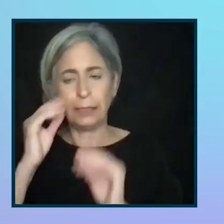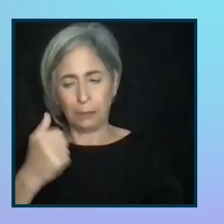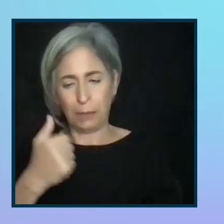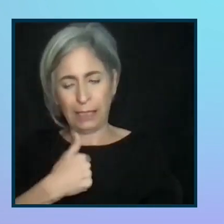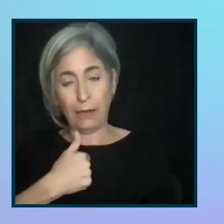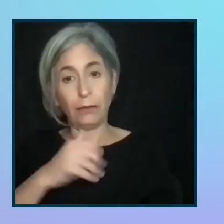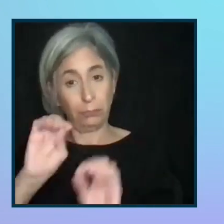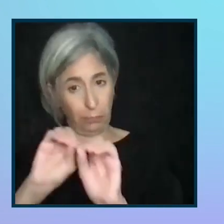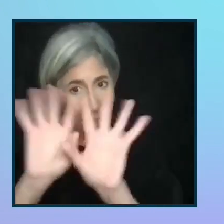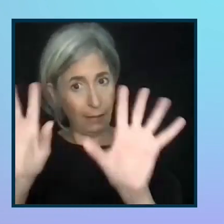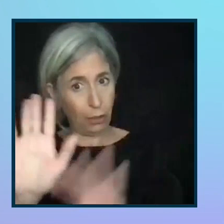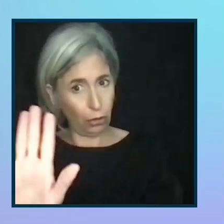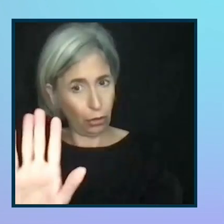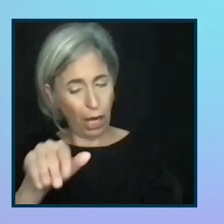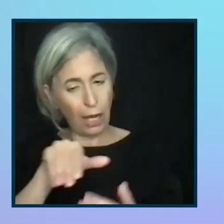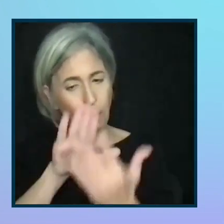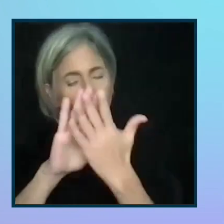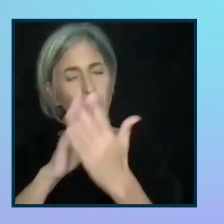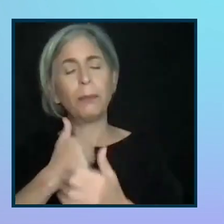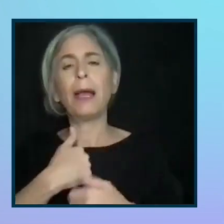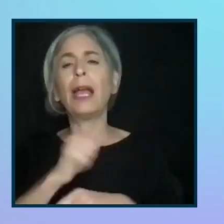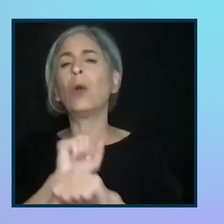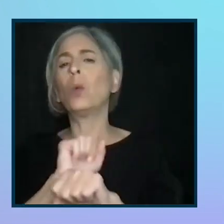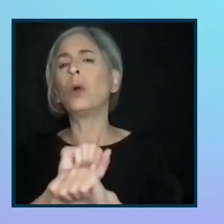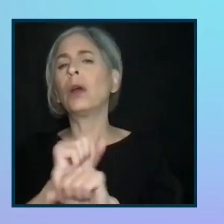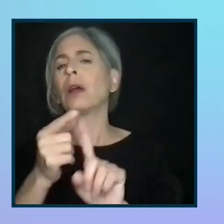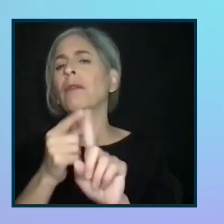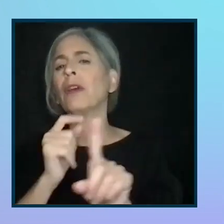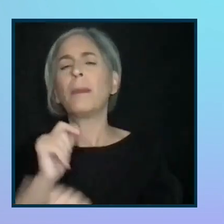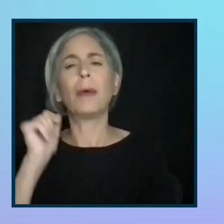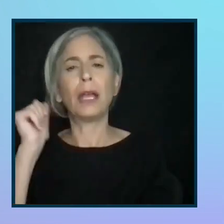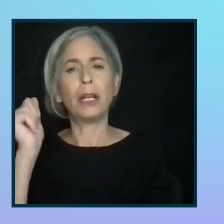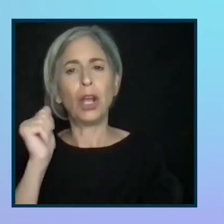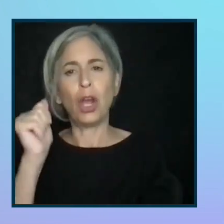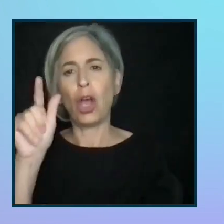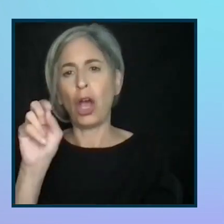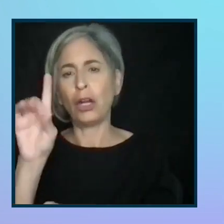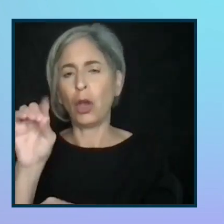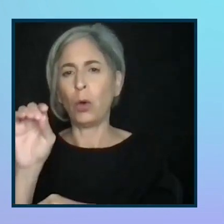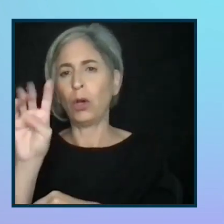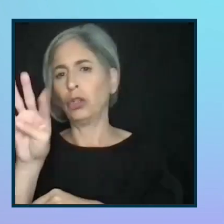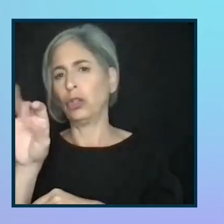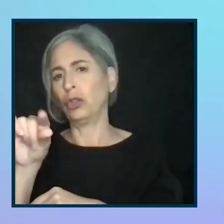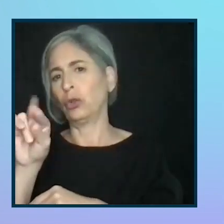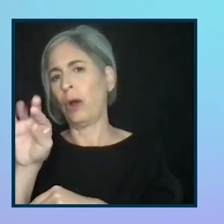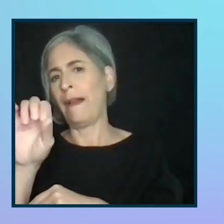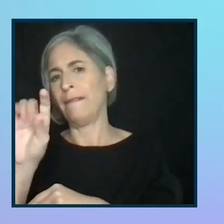I approach my work from an auto-ethnographic perspective. So whenever I feel that tinge of,